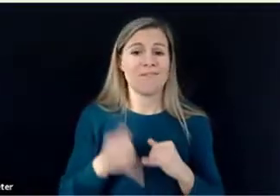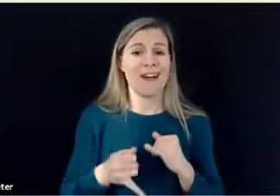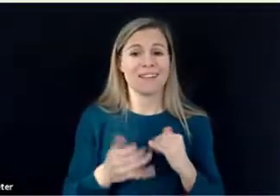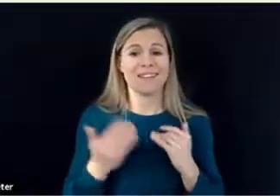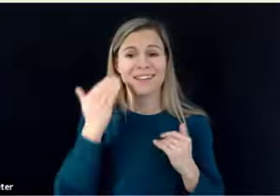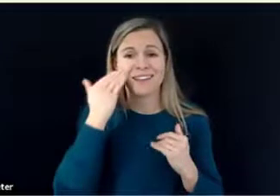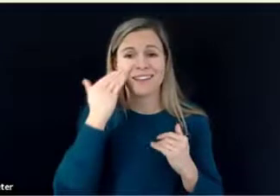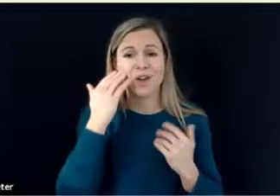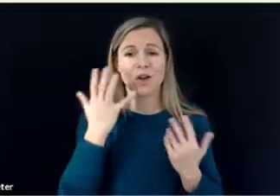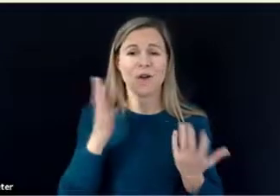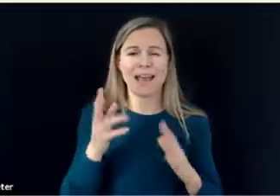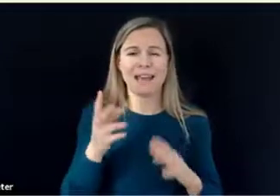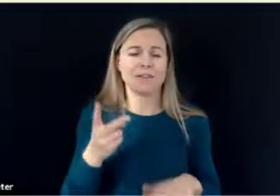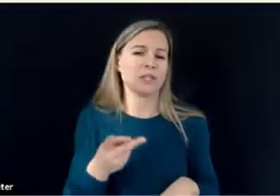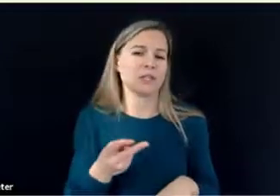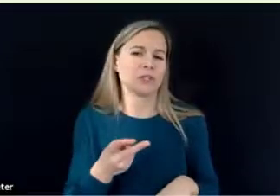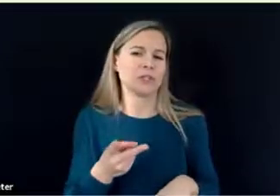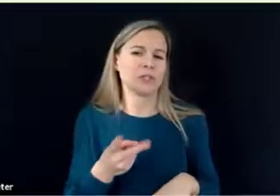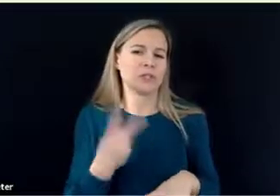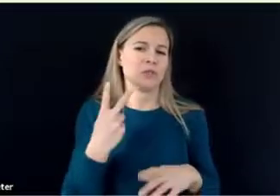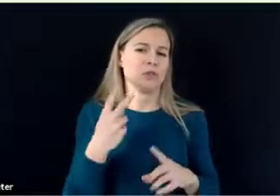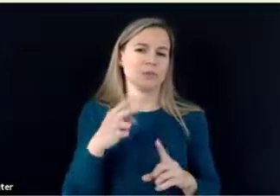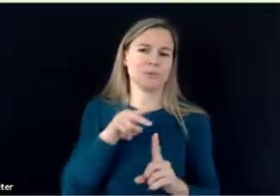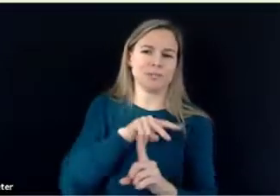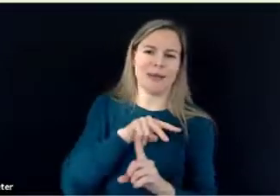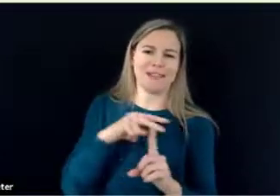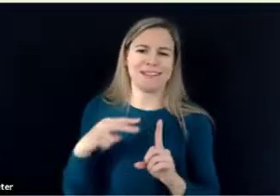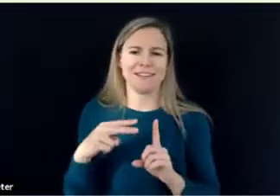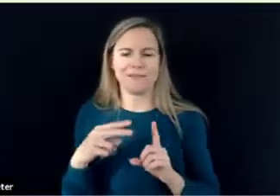is that we want families to know